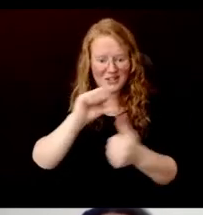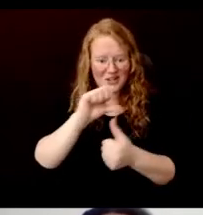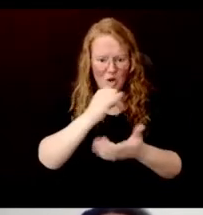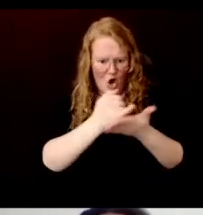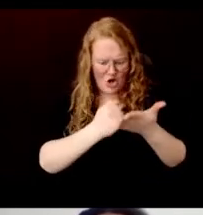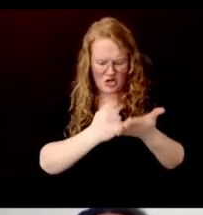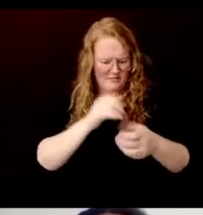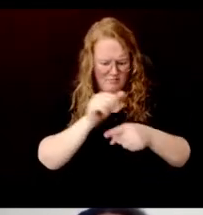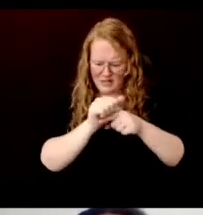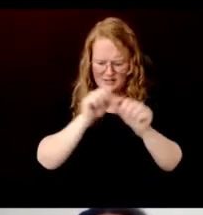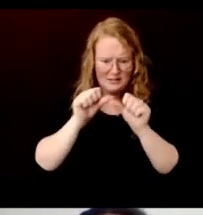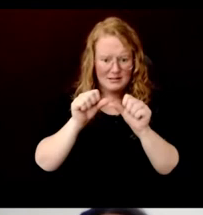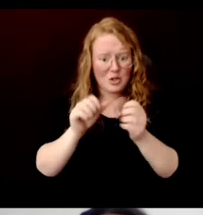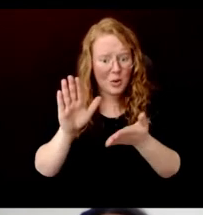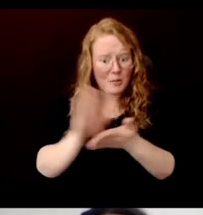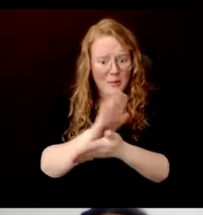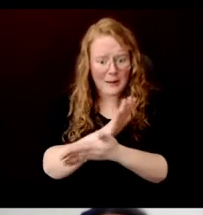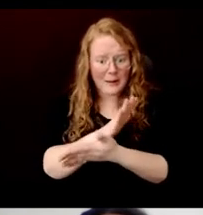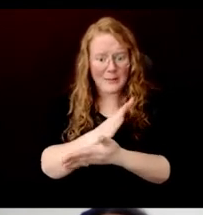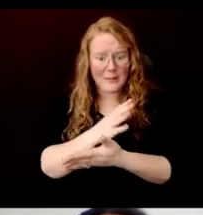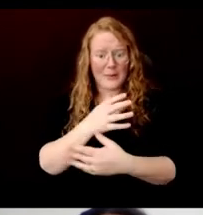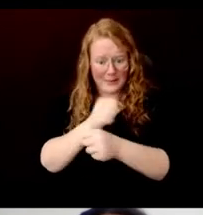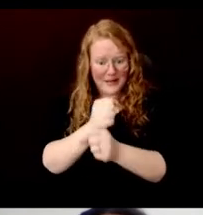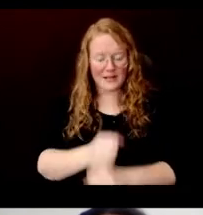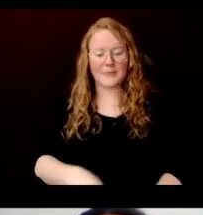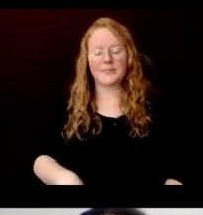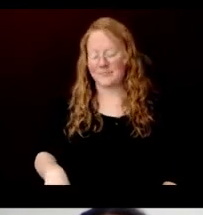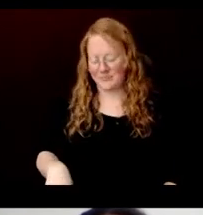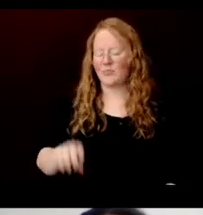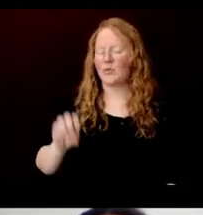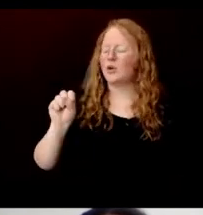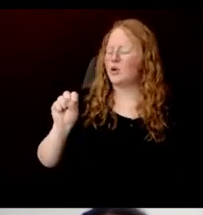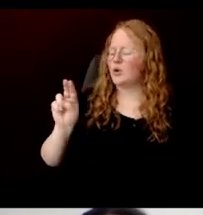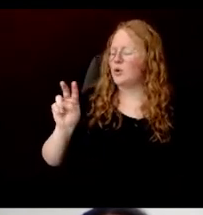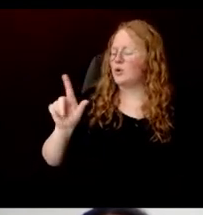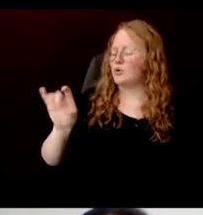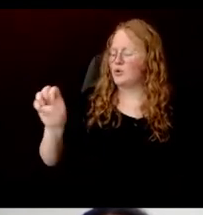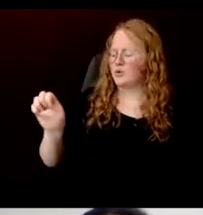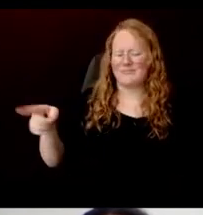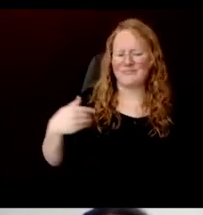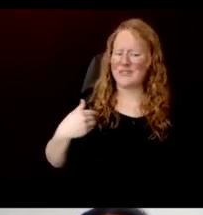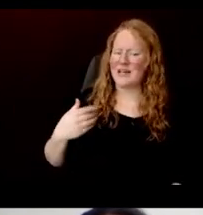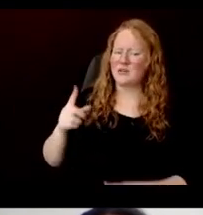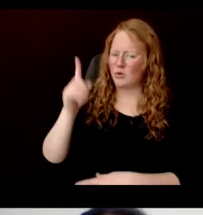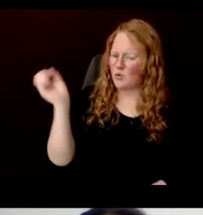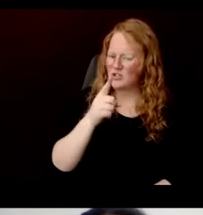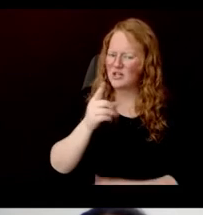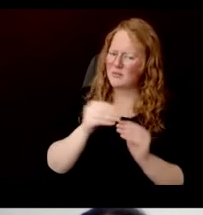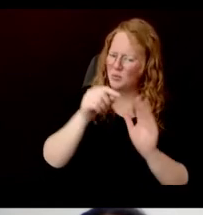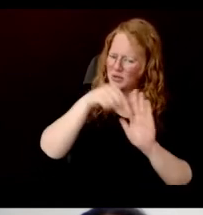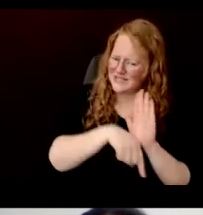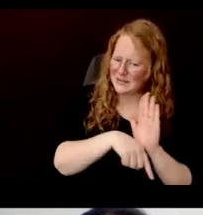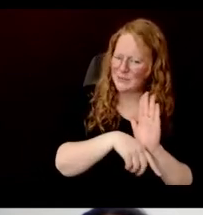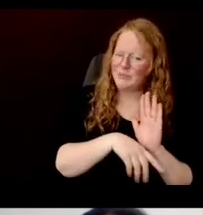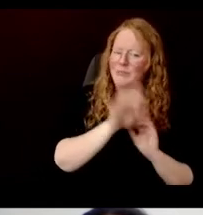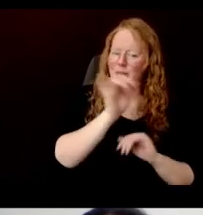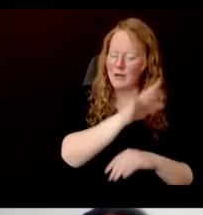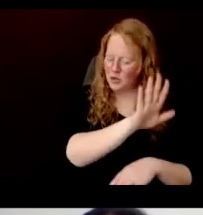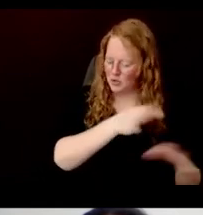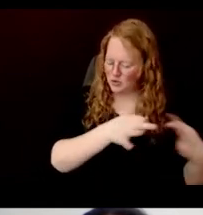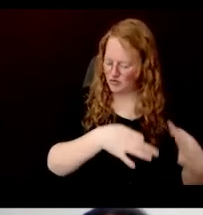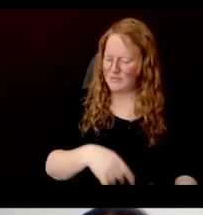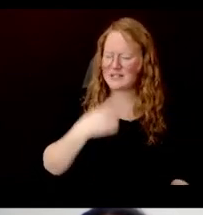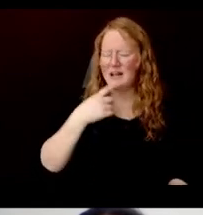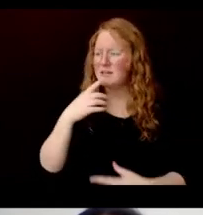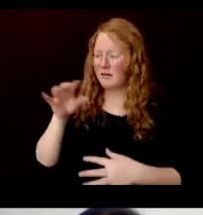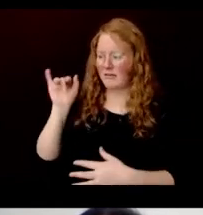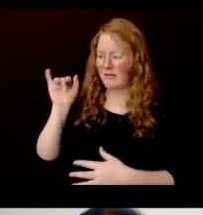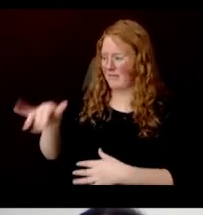Susie has a question, which is a little bit -- goes a little further deeper perhaps than what you were just describing. "How widespread is the craft of paper making in Vietnam?